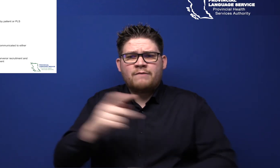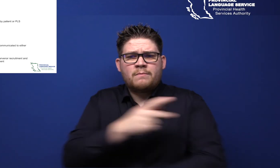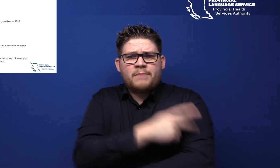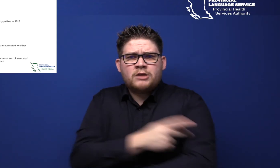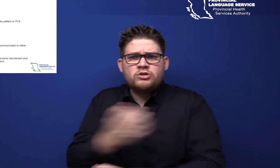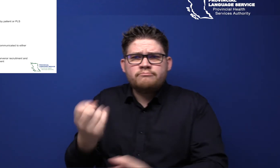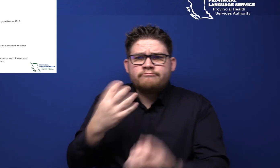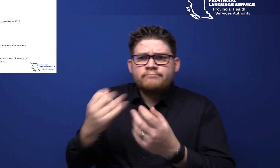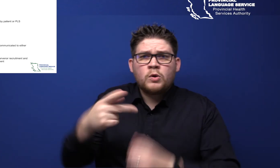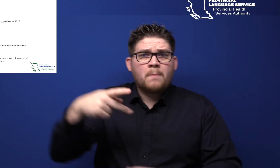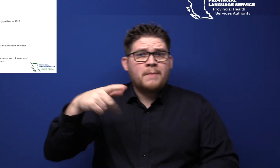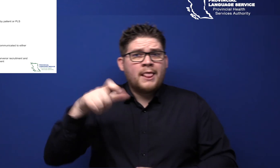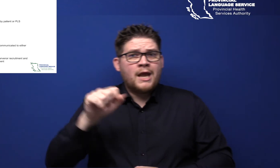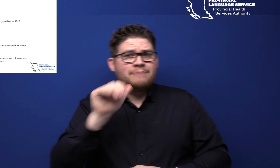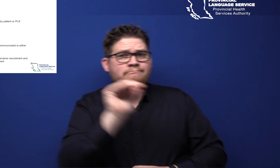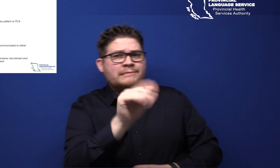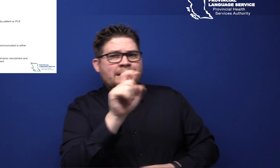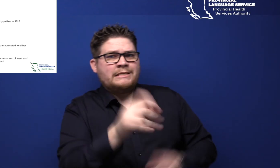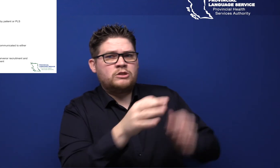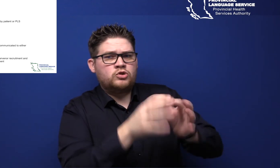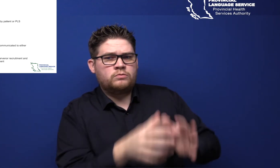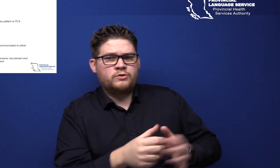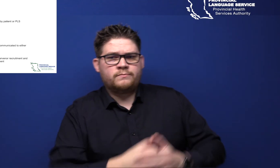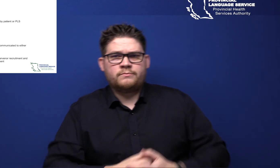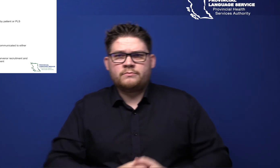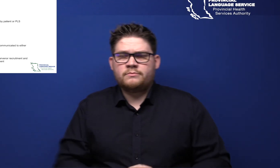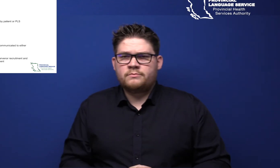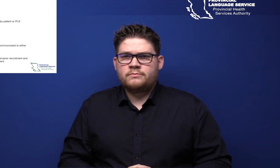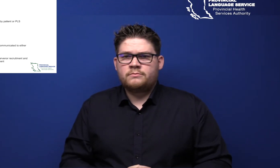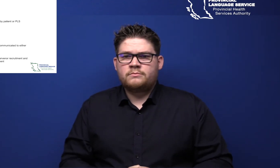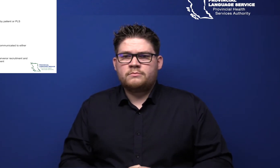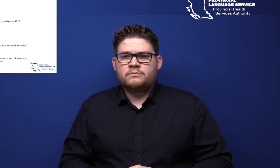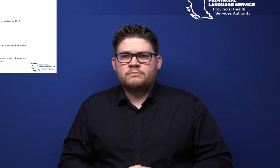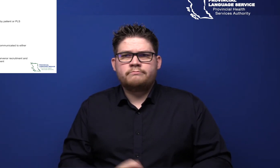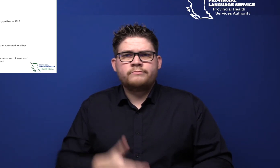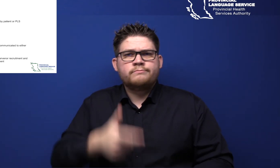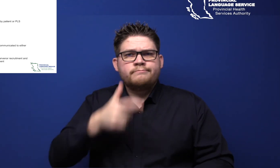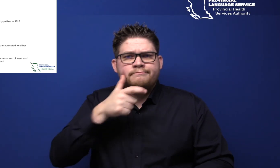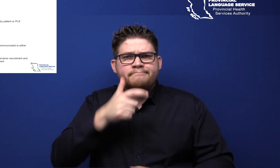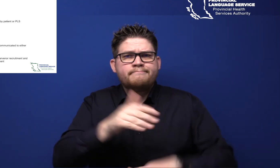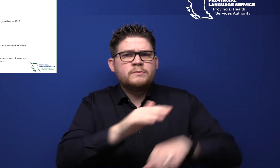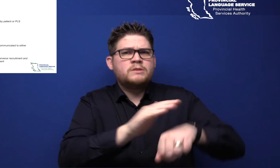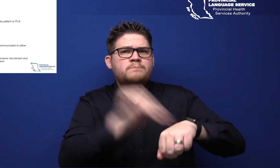ANY INTAKE REQUESTED BY THE PATIENT OR PLS.